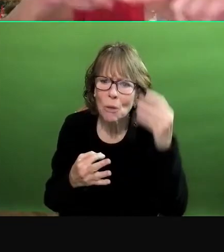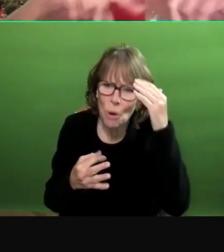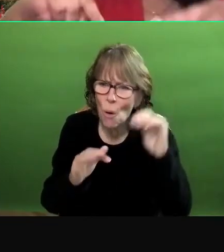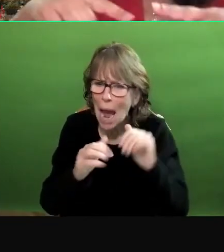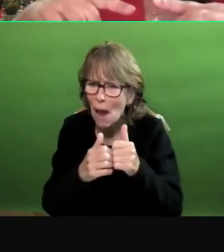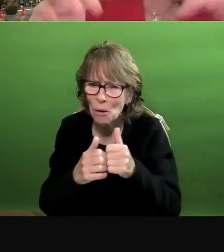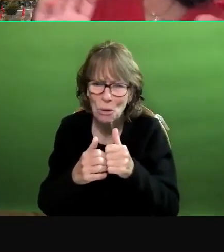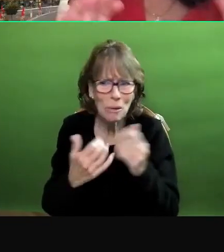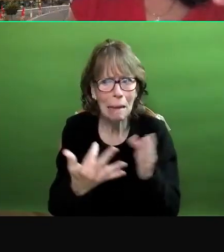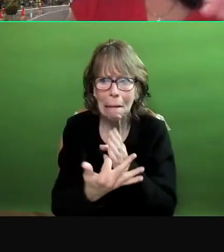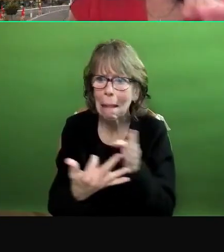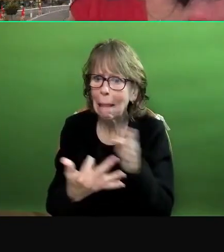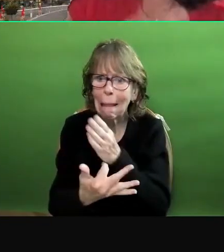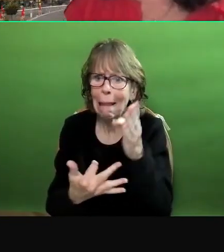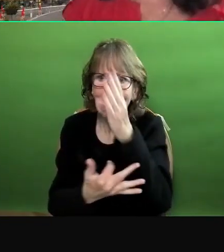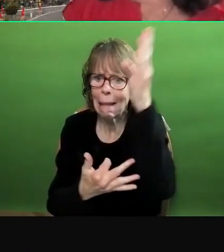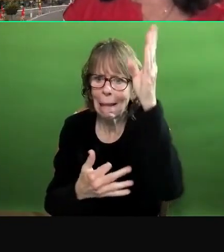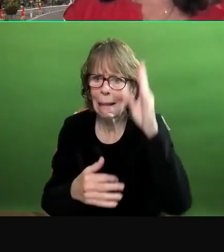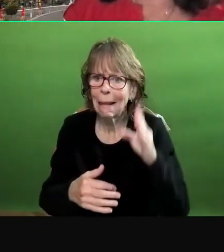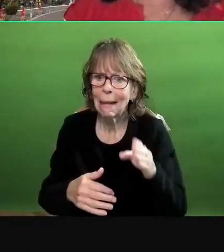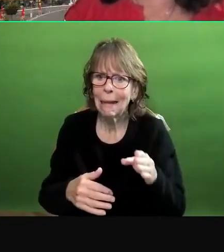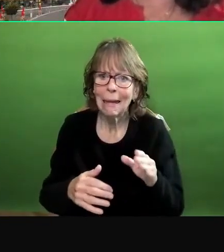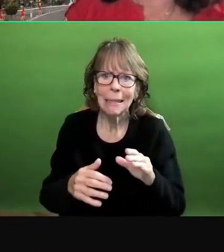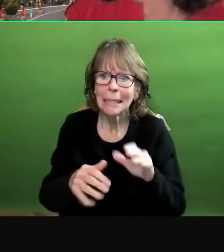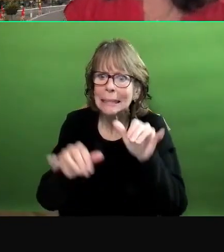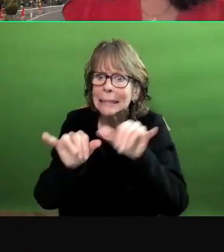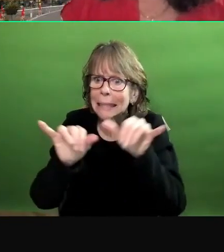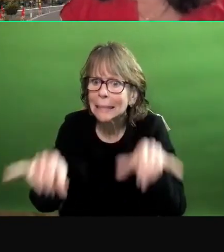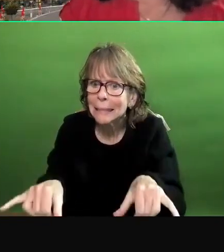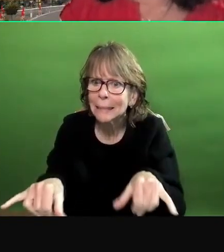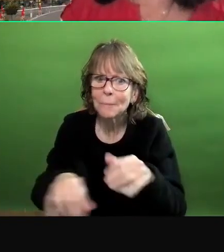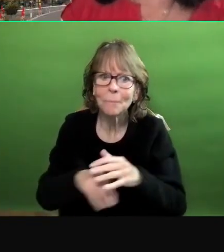of that triangle I just showed you. There just to learn new technology at a time when